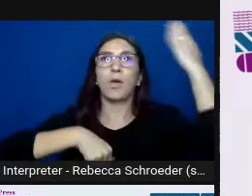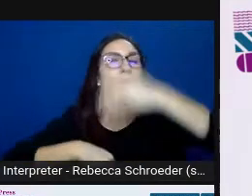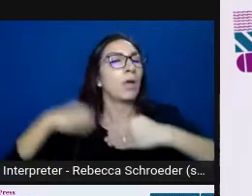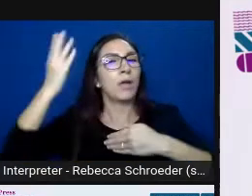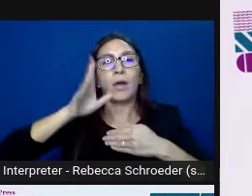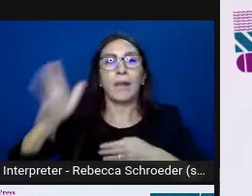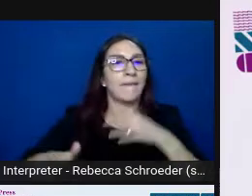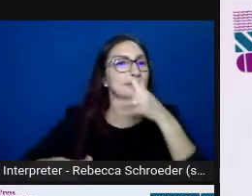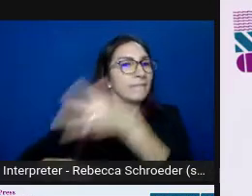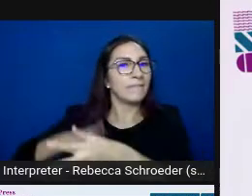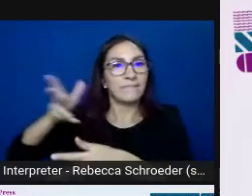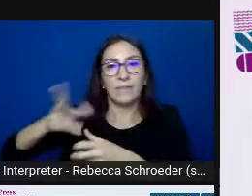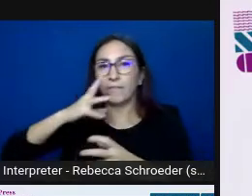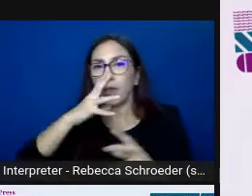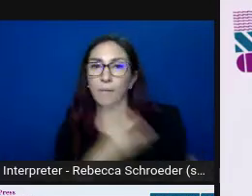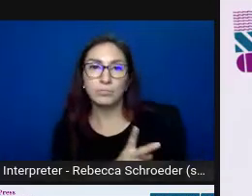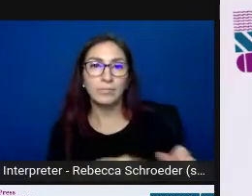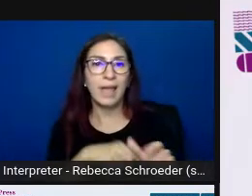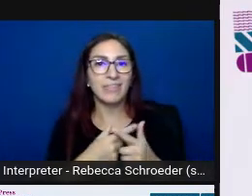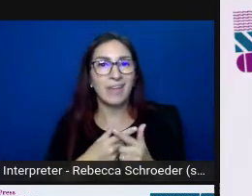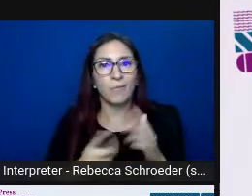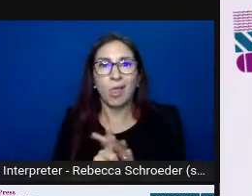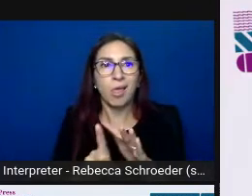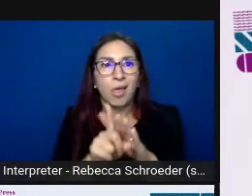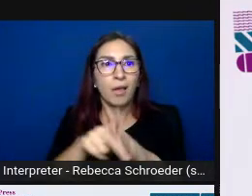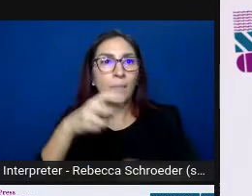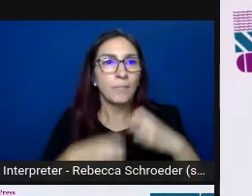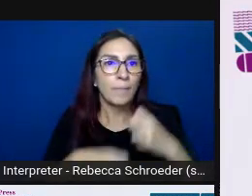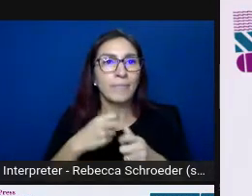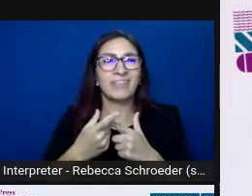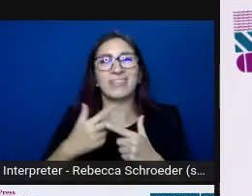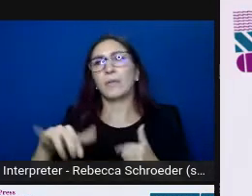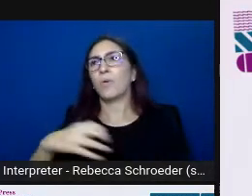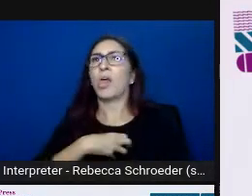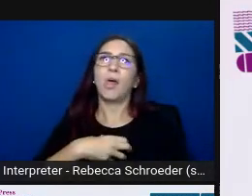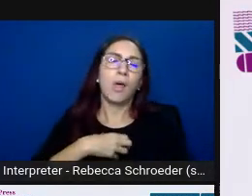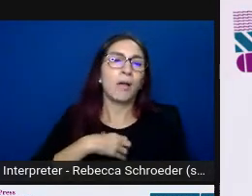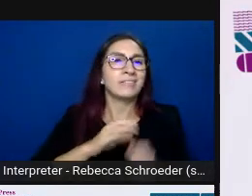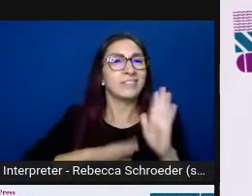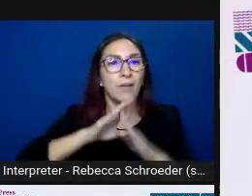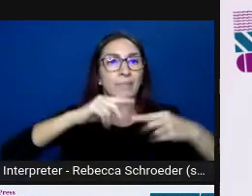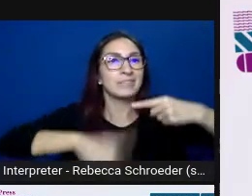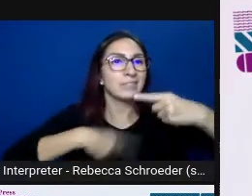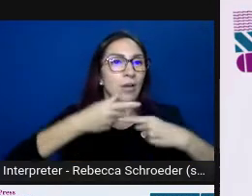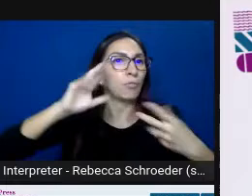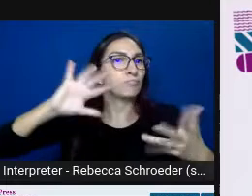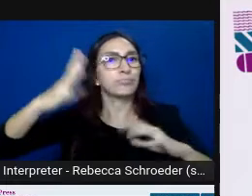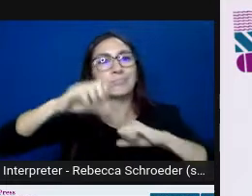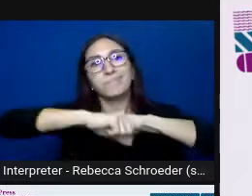Then companies start to complain about the development cycle being too long, about things going wrong. That's when it really goes wrong.